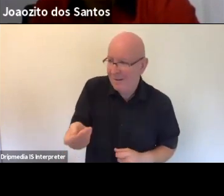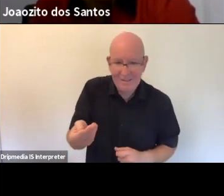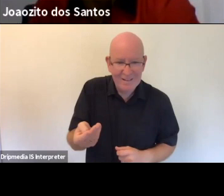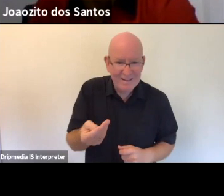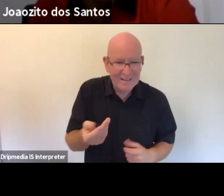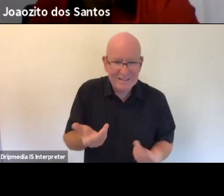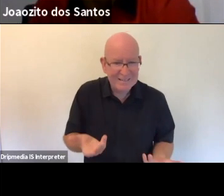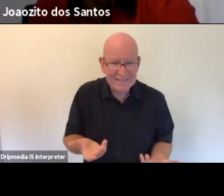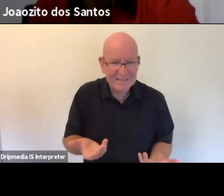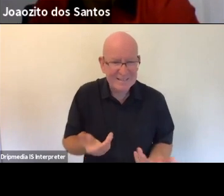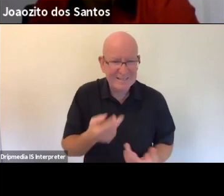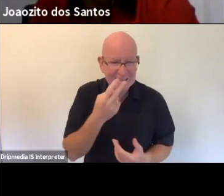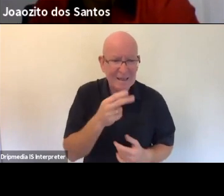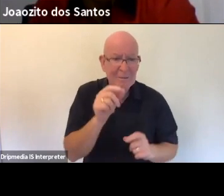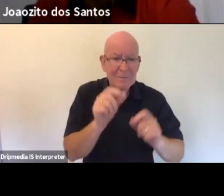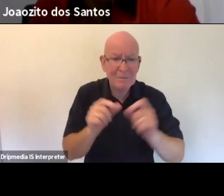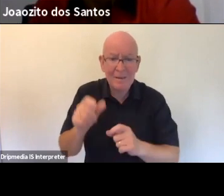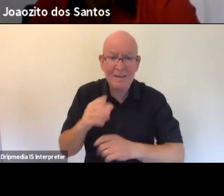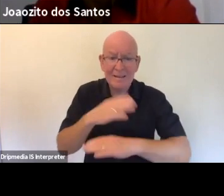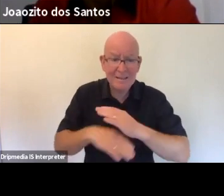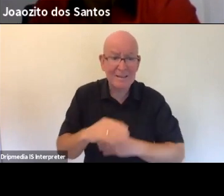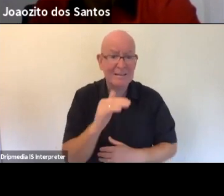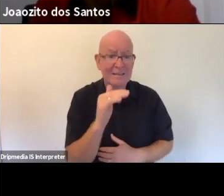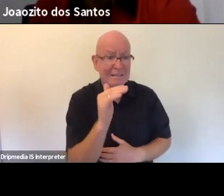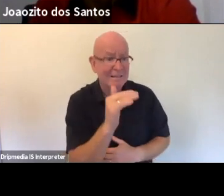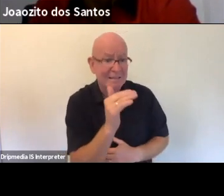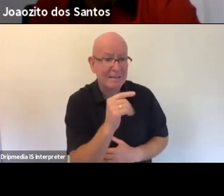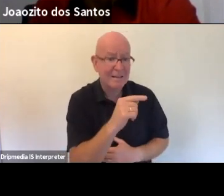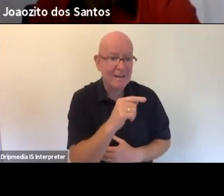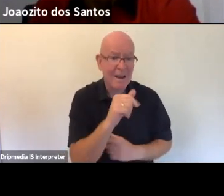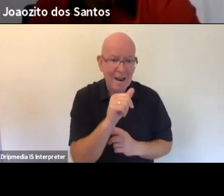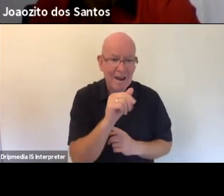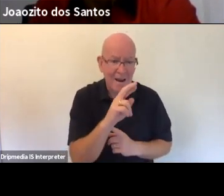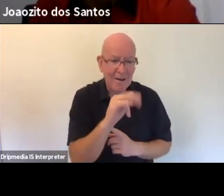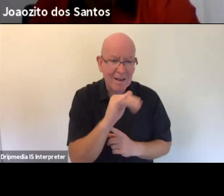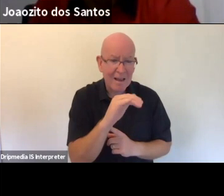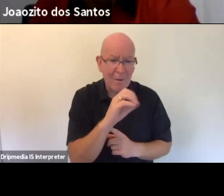COVID-19 subsidy. But this subsidy is only for those…